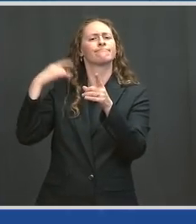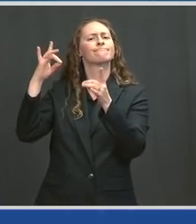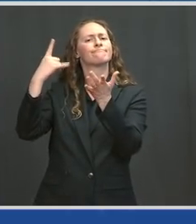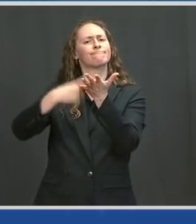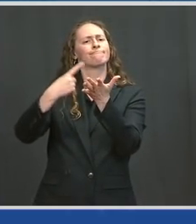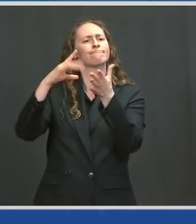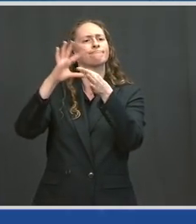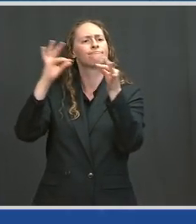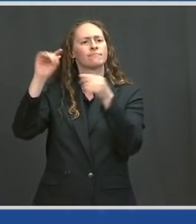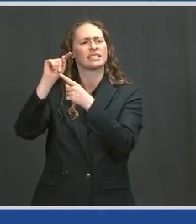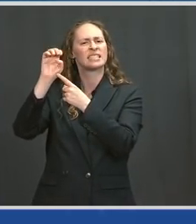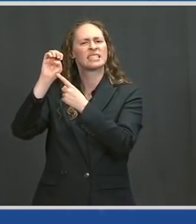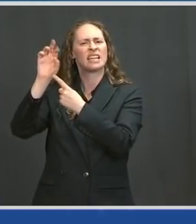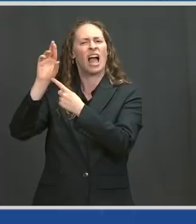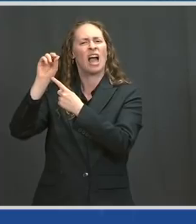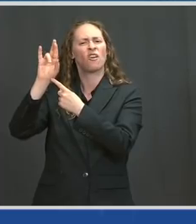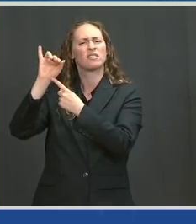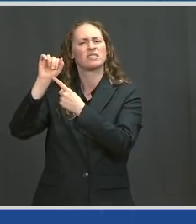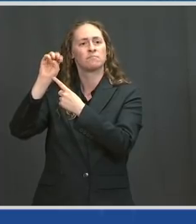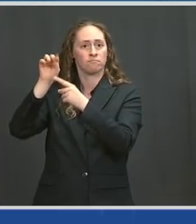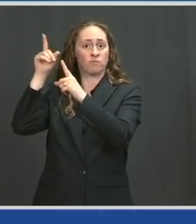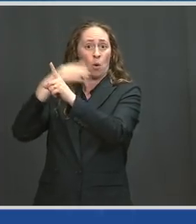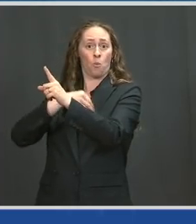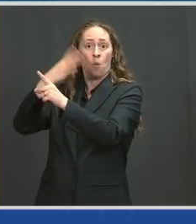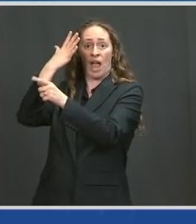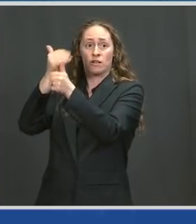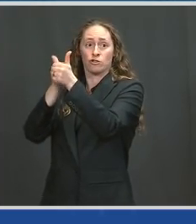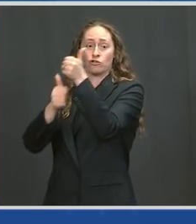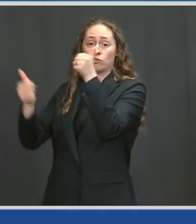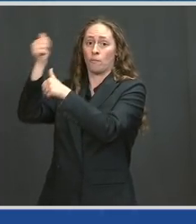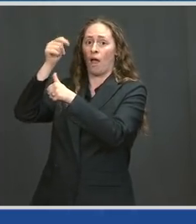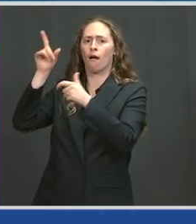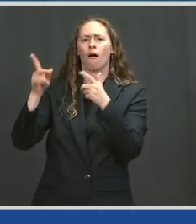not Isis, not Al-Qaeda, white supremacists.